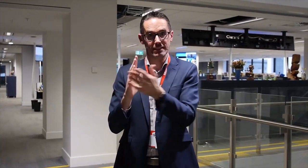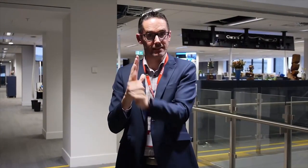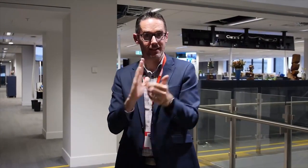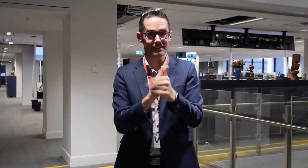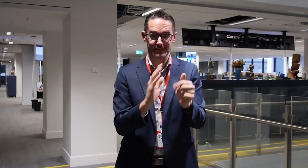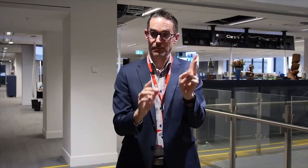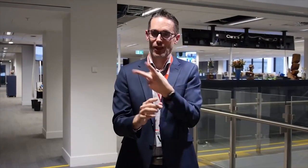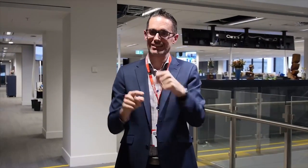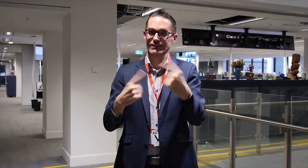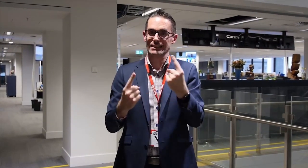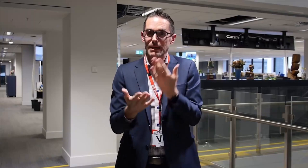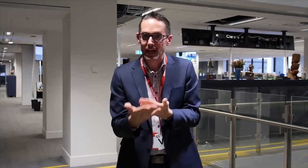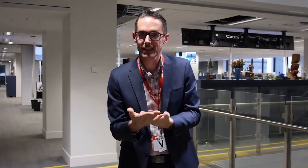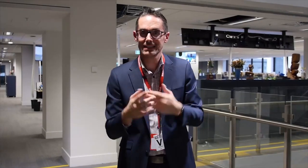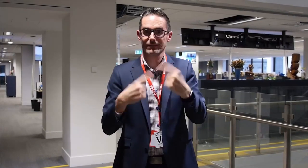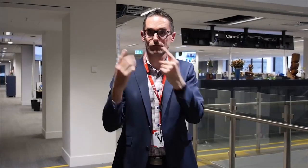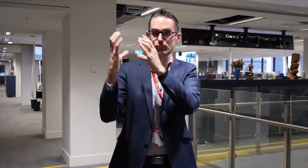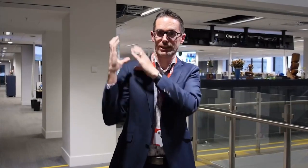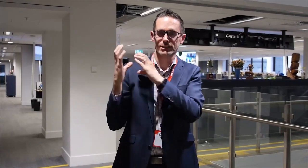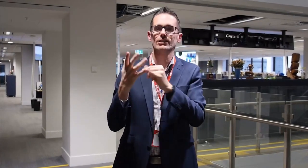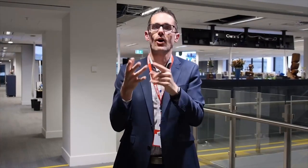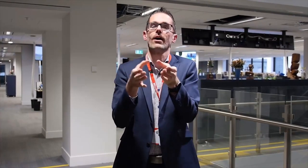that there were two skill sets, different demands and pressures that occur in this setting.